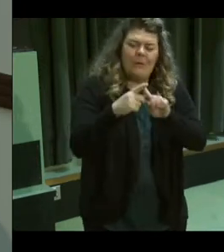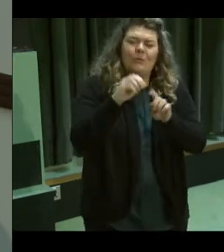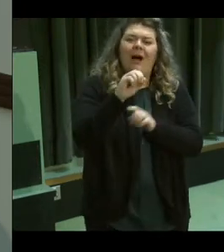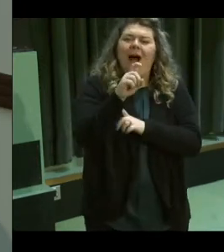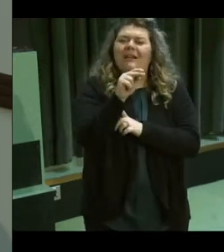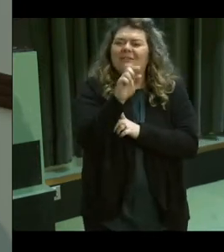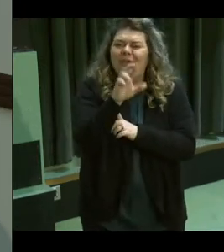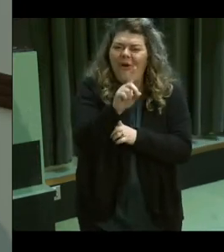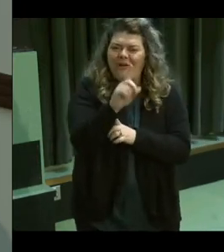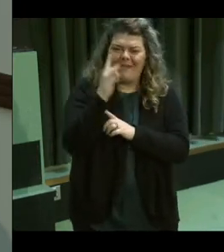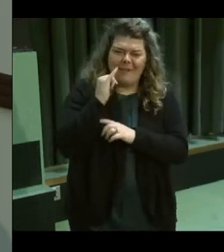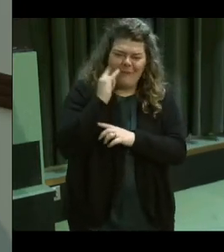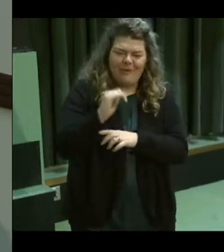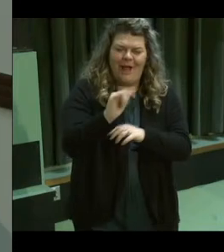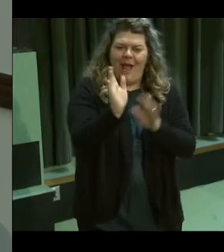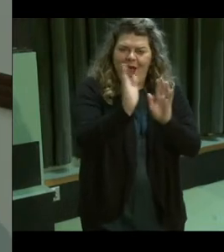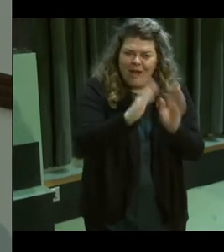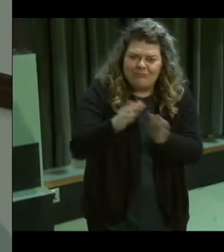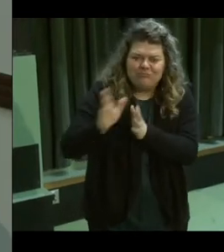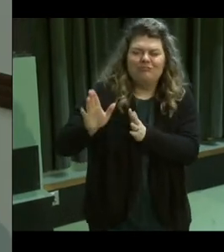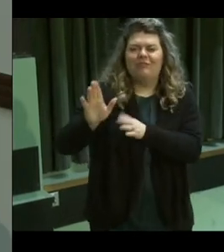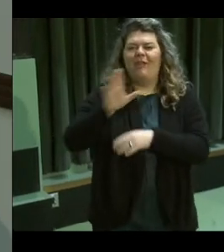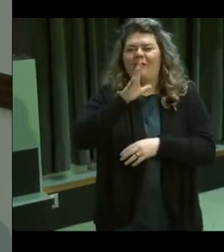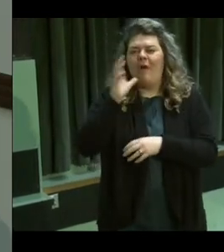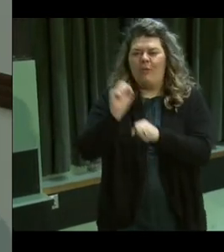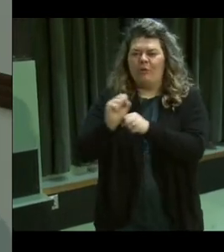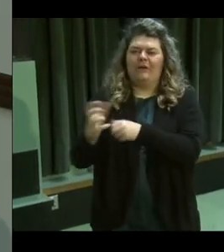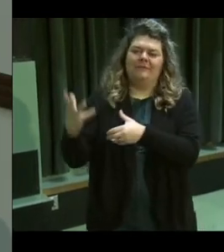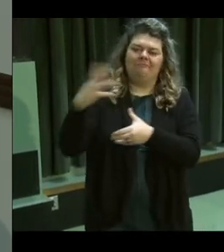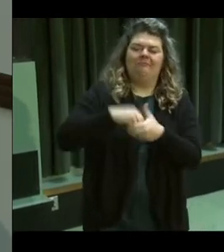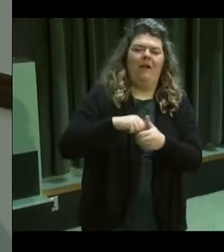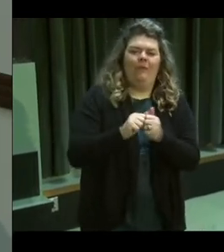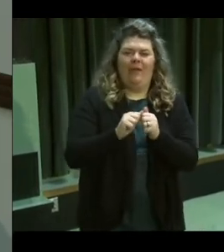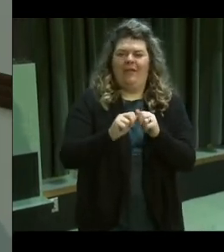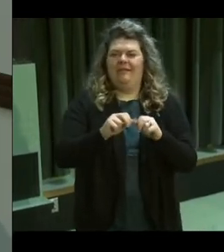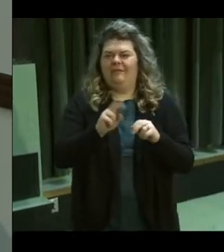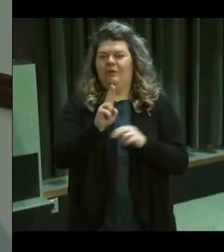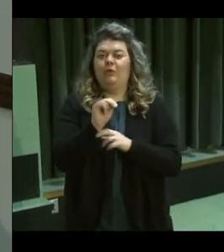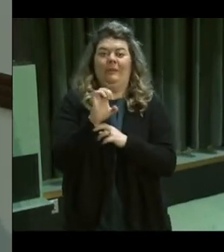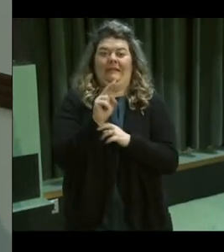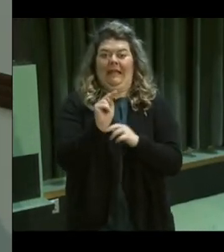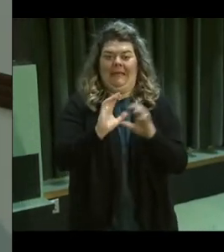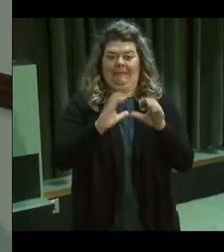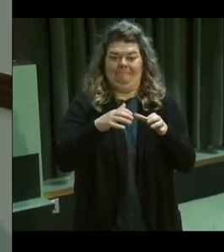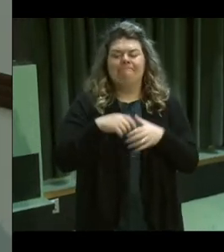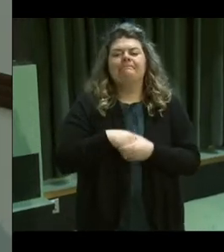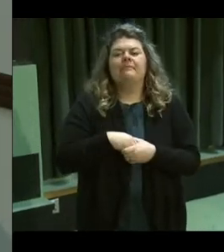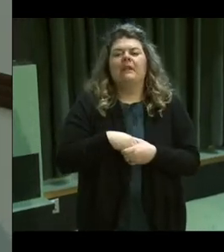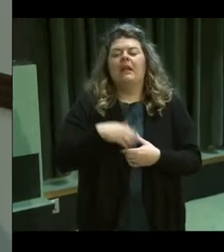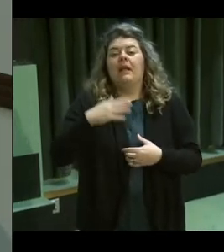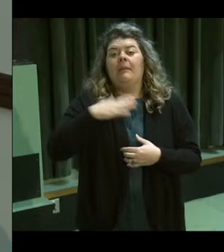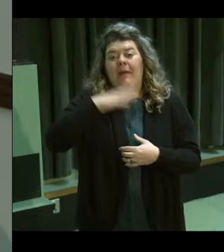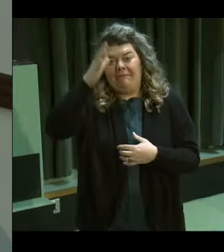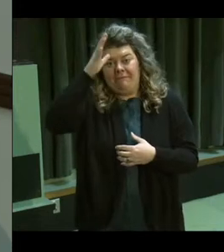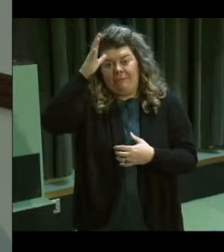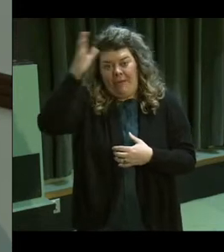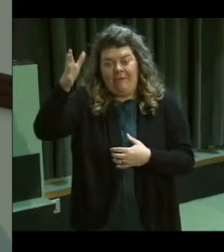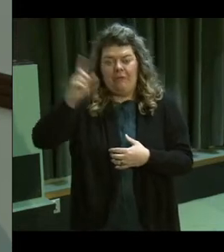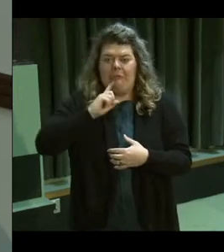Oxnard, California, to begin organizing farm workers into